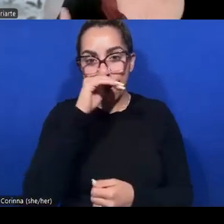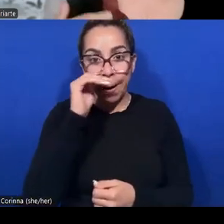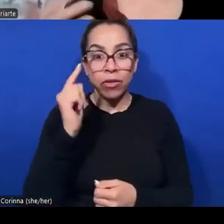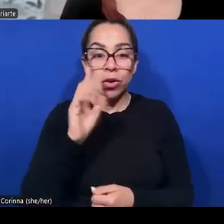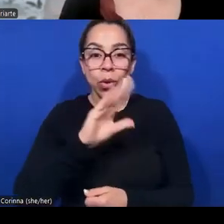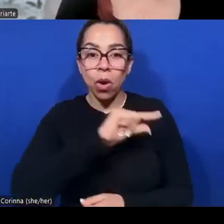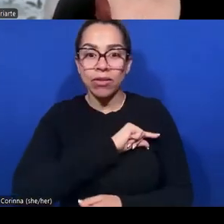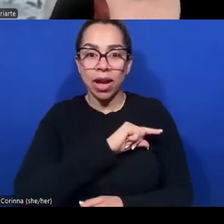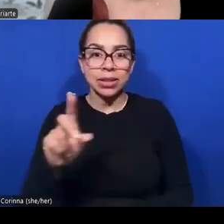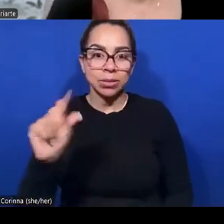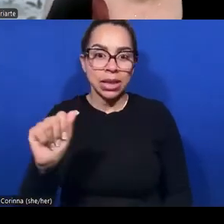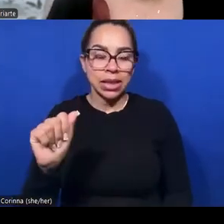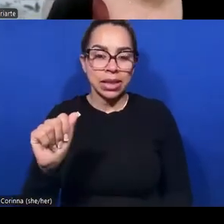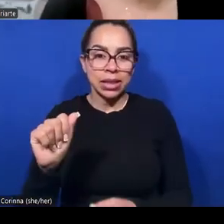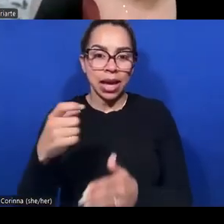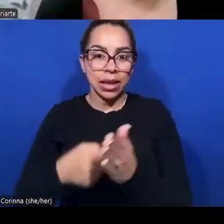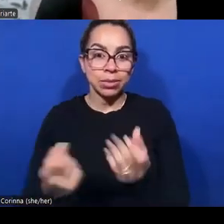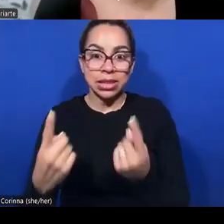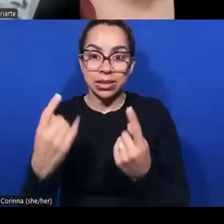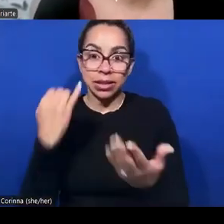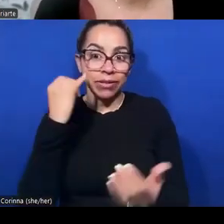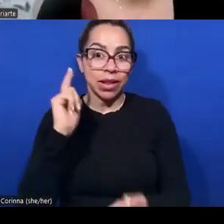in case, the IRS asks you for it,